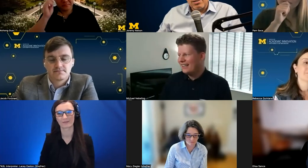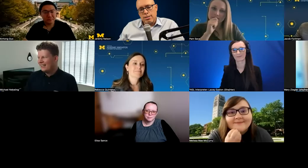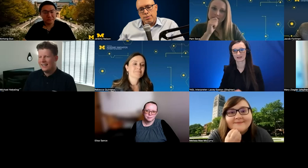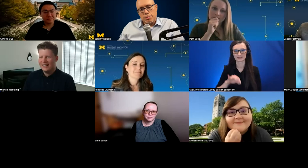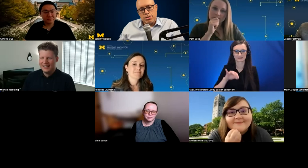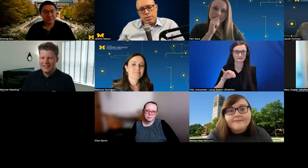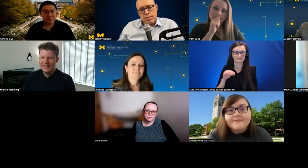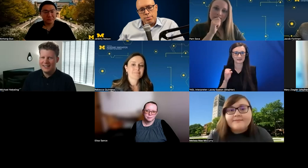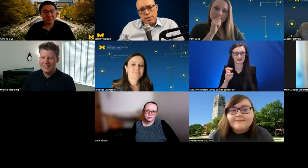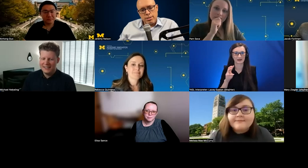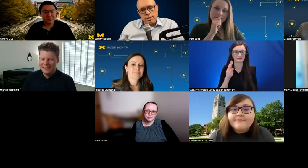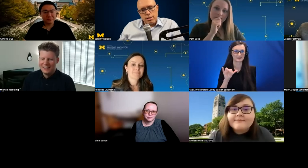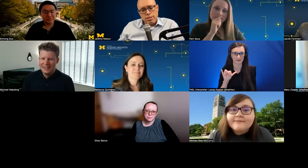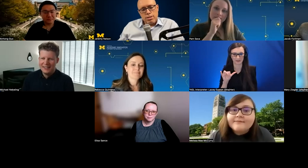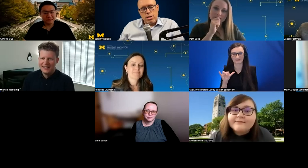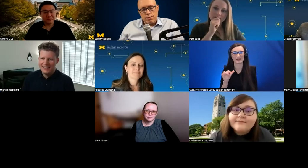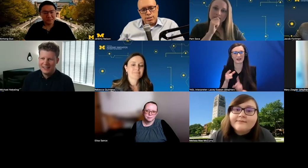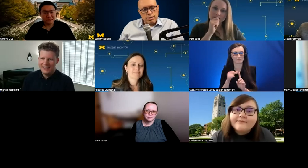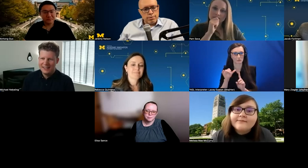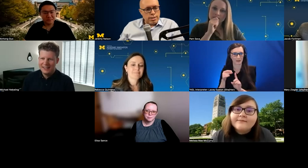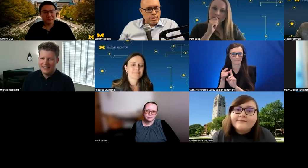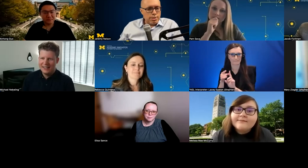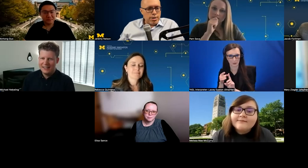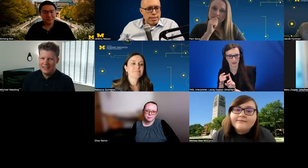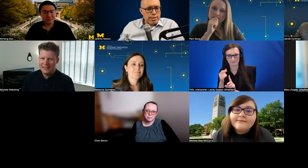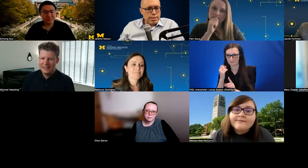learning from a traditional setting but the the soft-skilled development the practicing